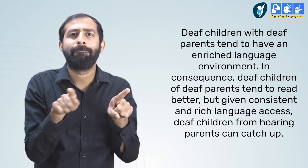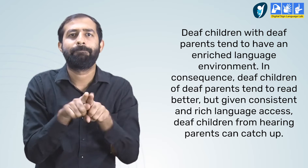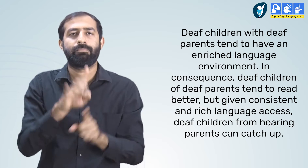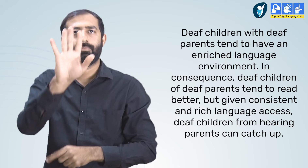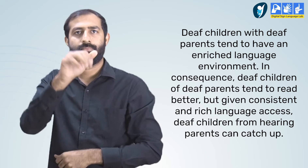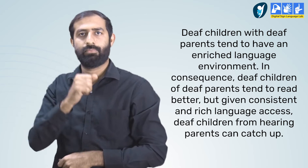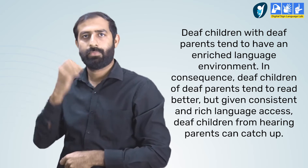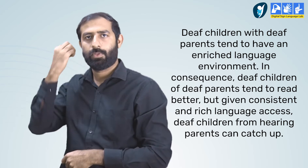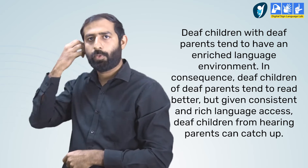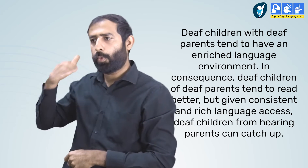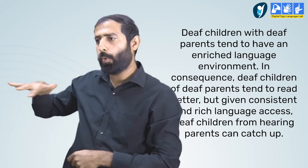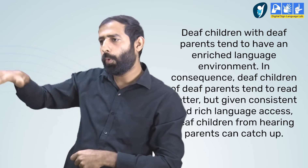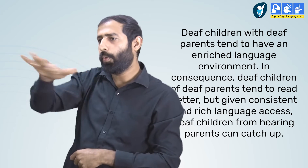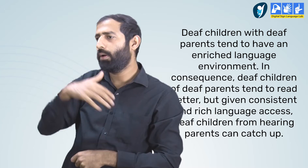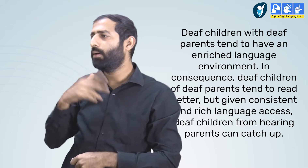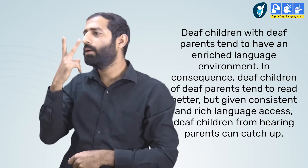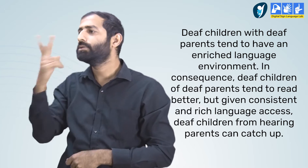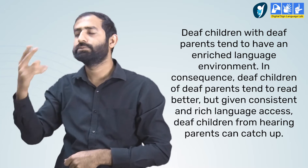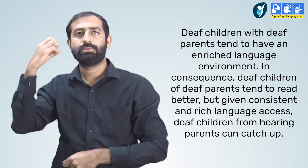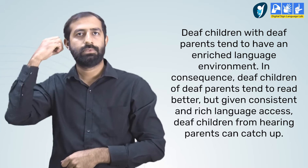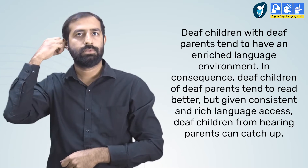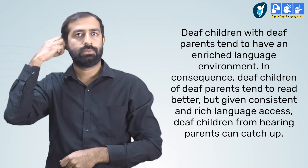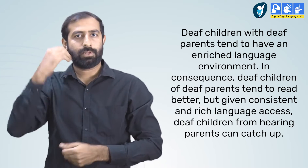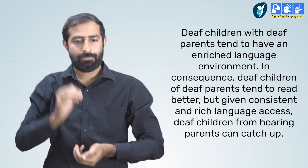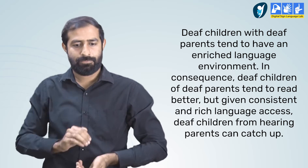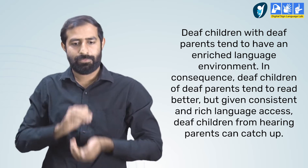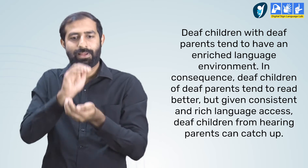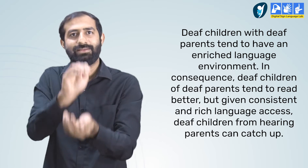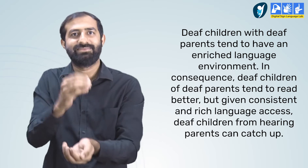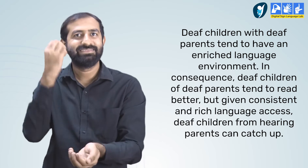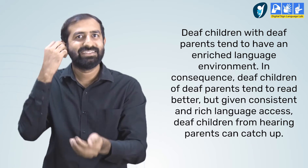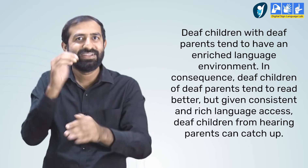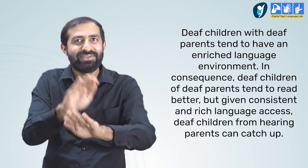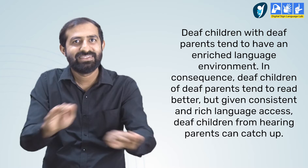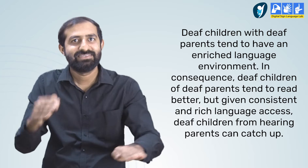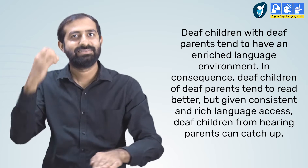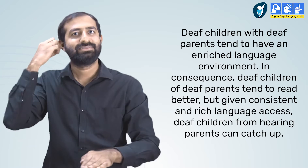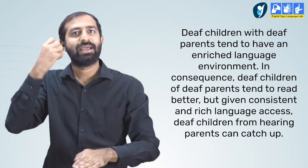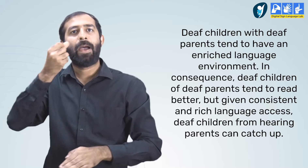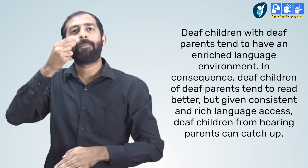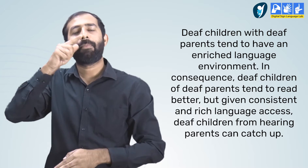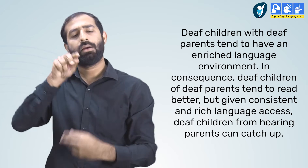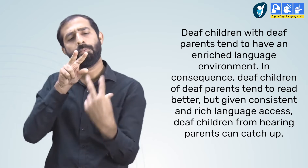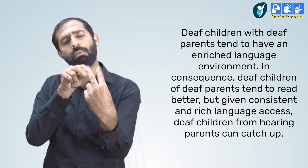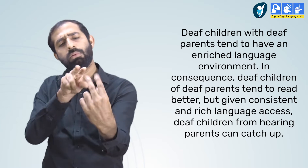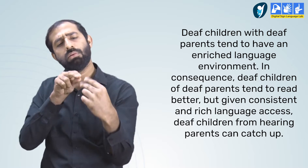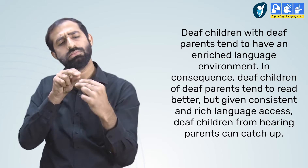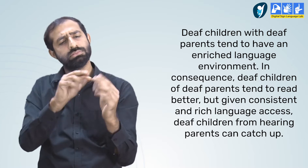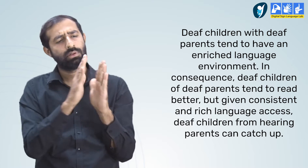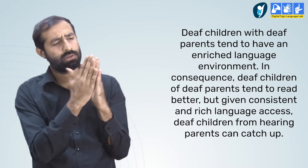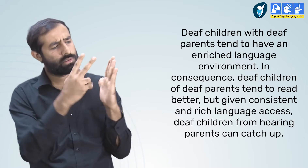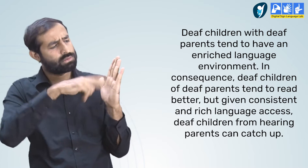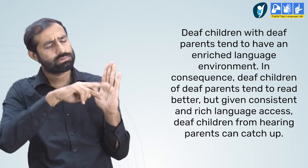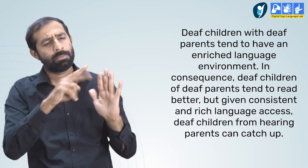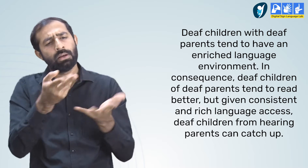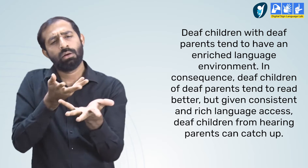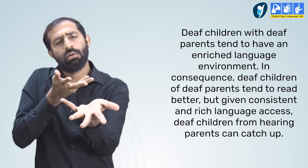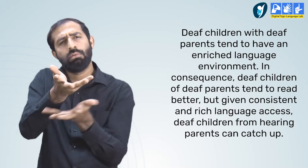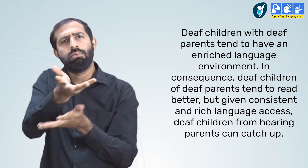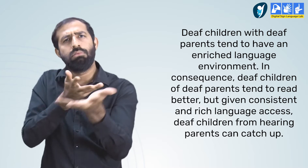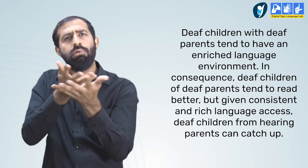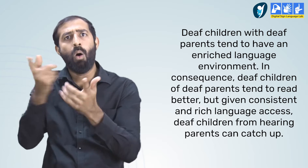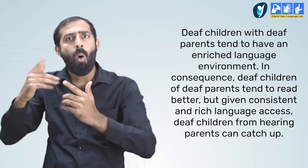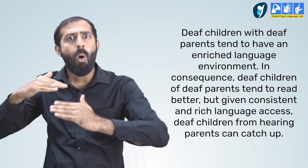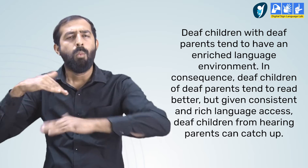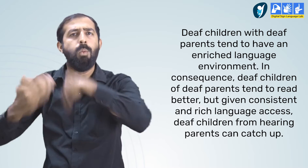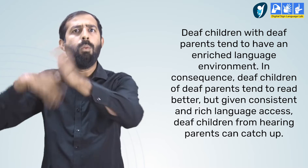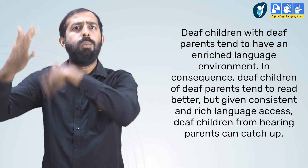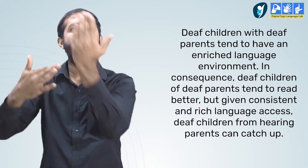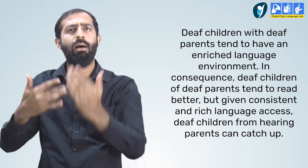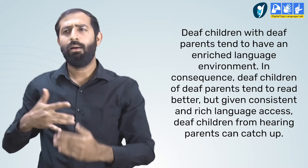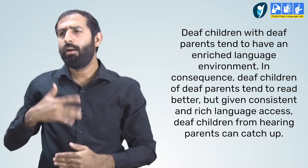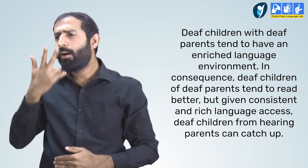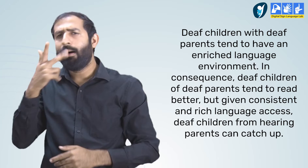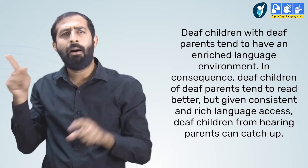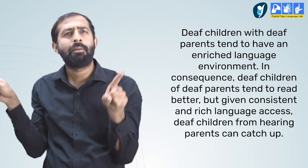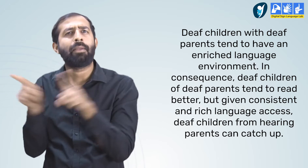Just as hearing children of hearing people can read better.